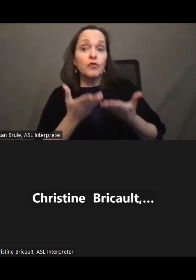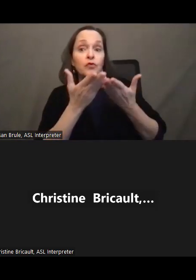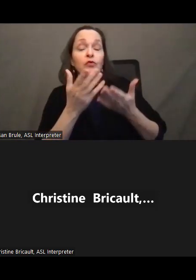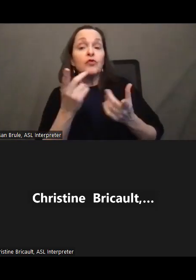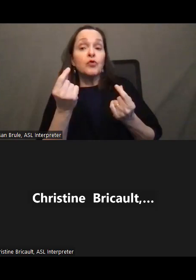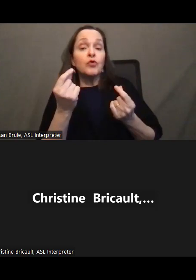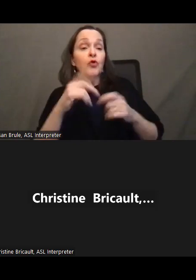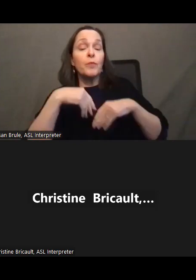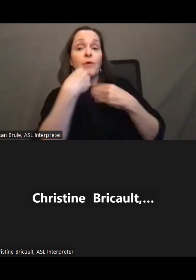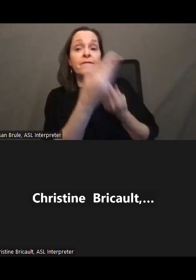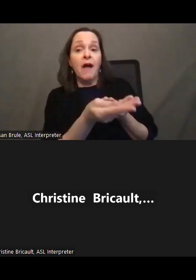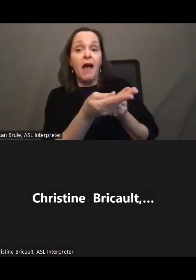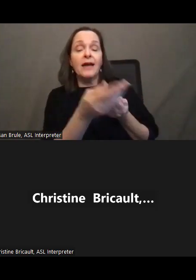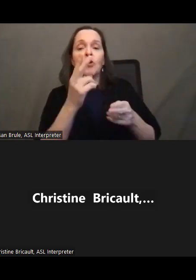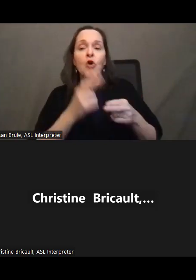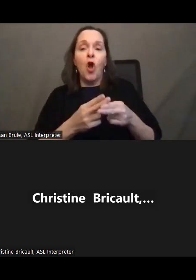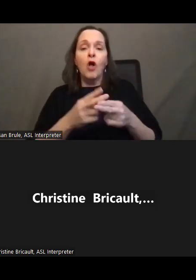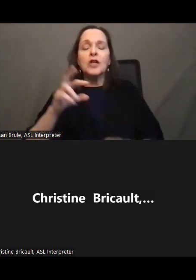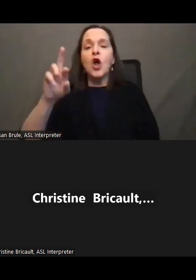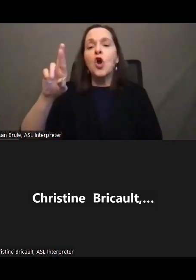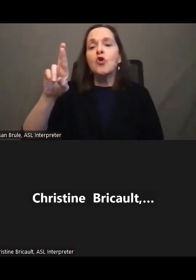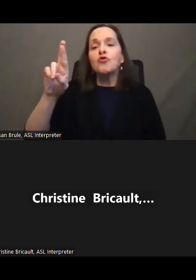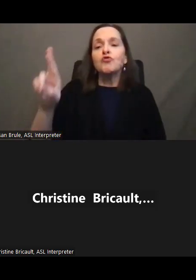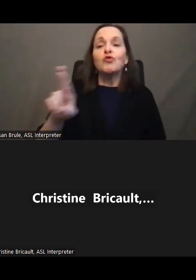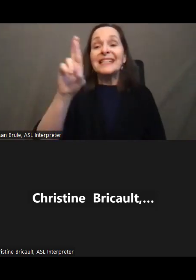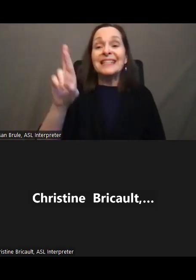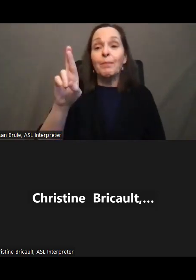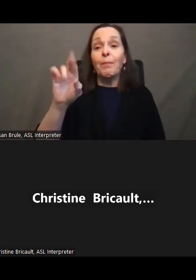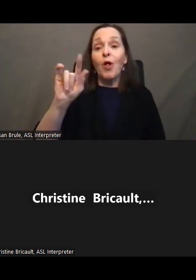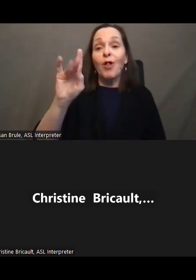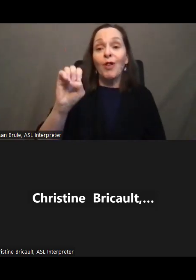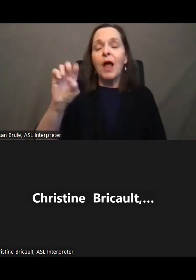In Title II land, we're going to talk about reasonable modifications, so we